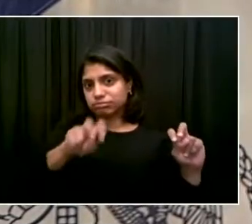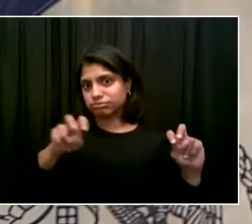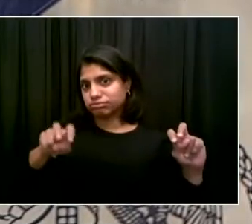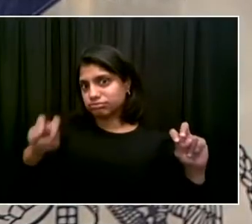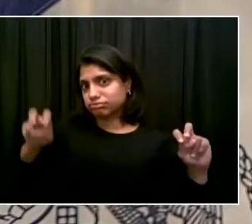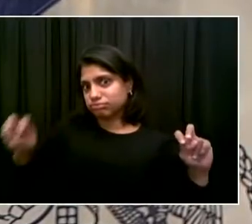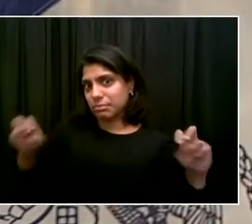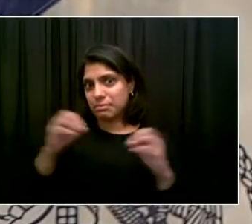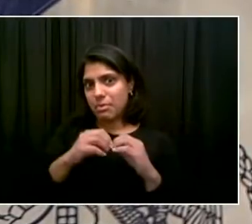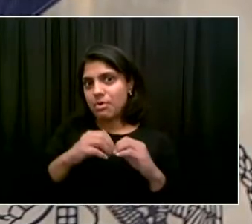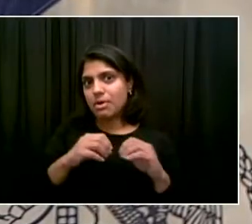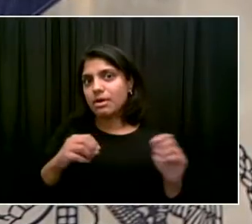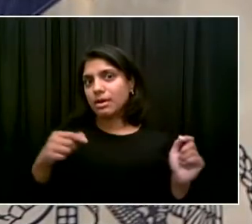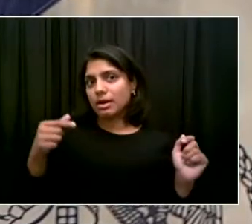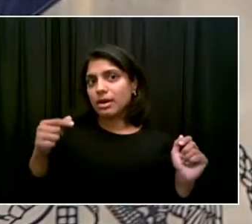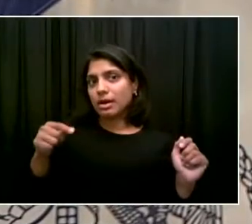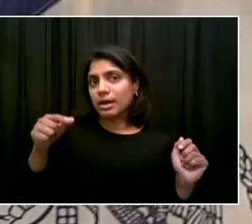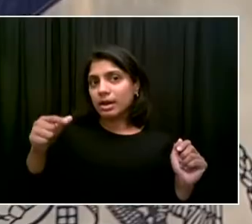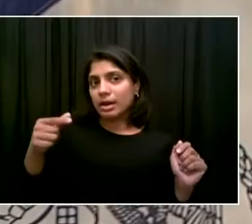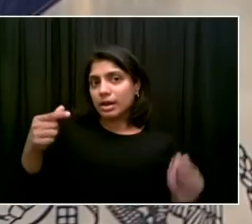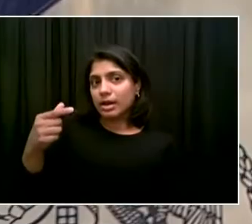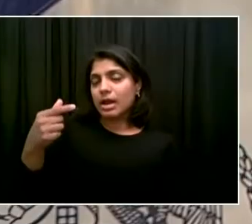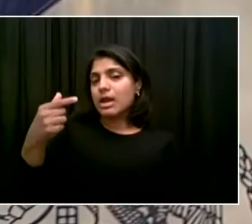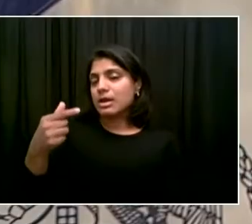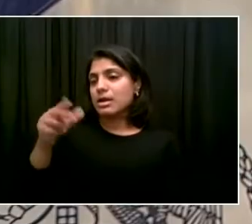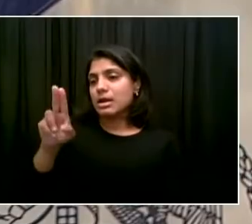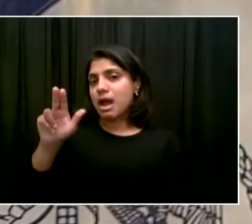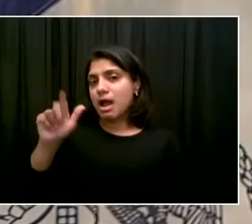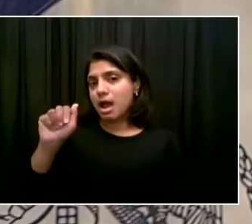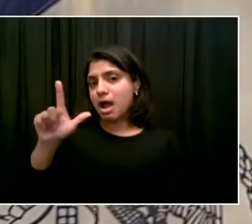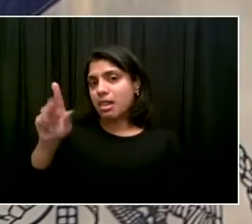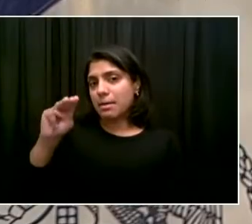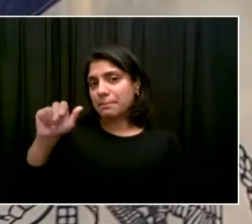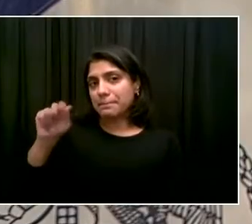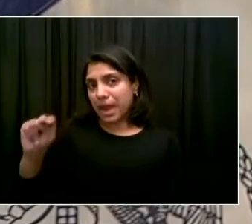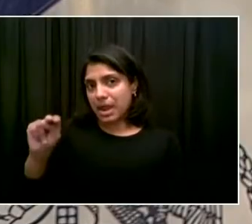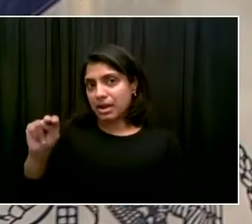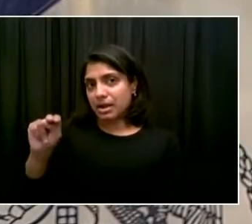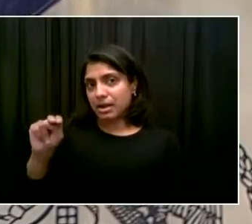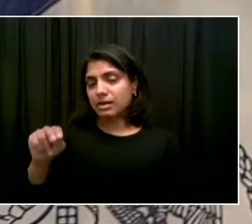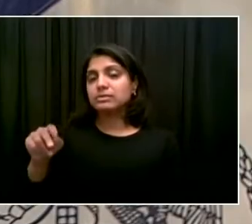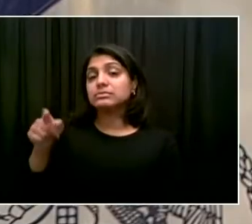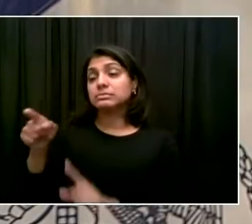, DEPUTY MAYOR